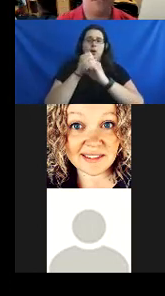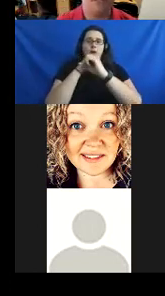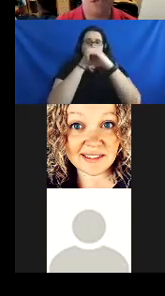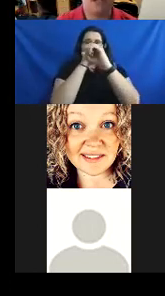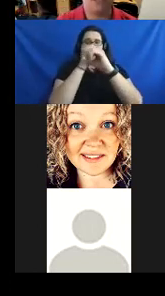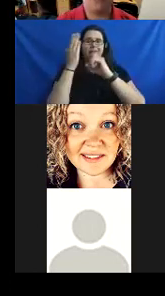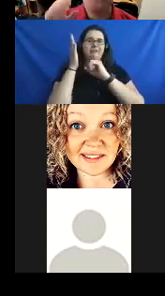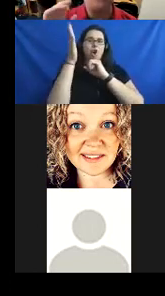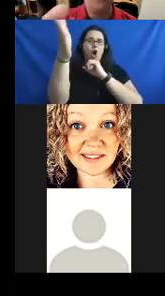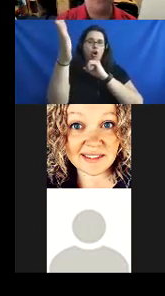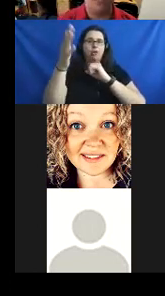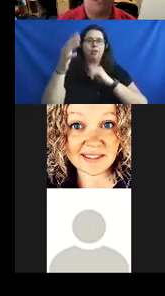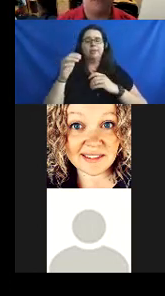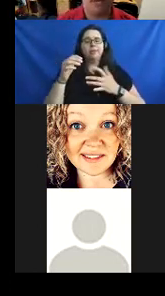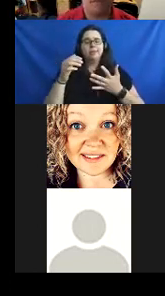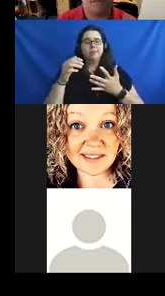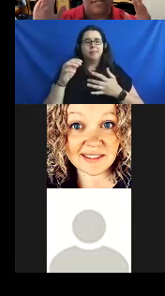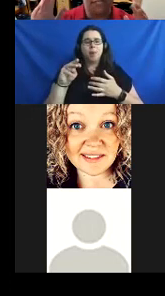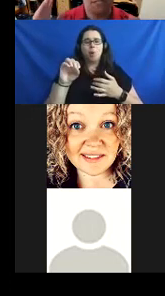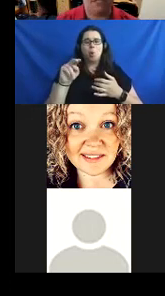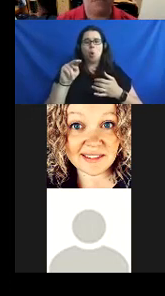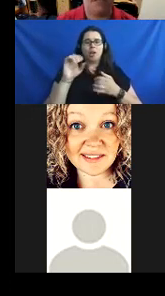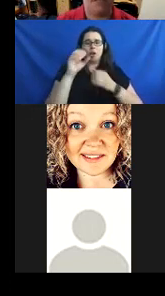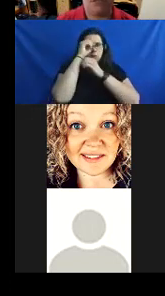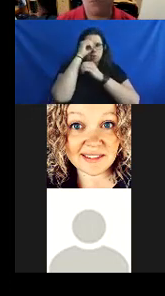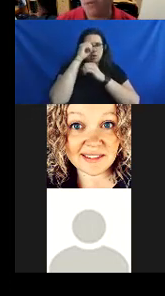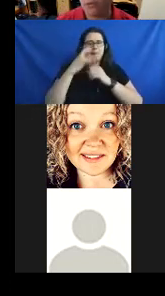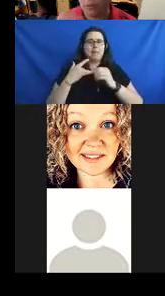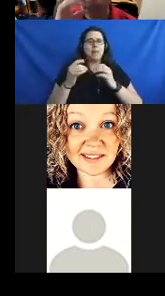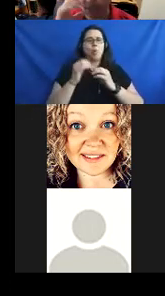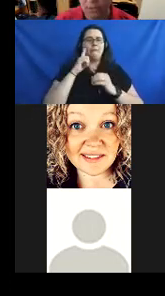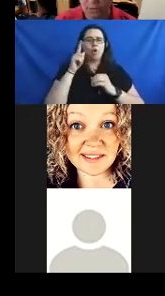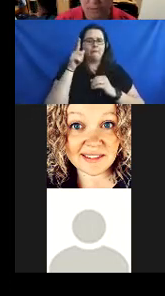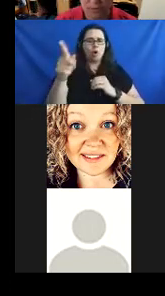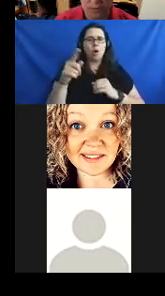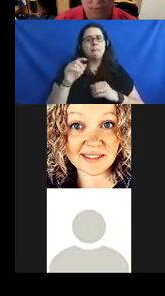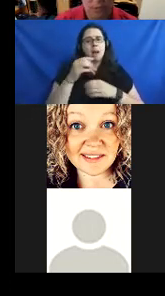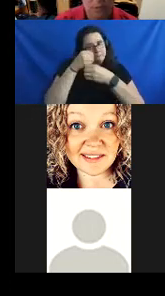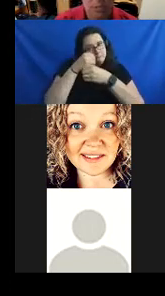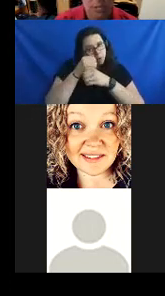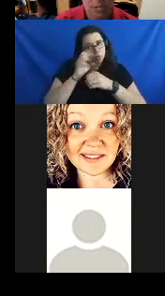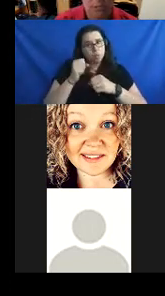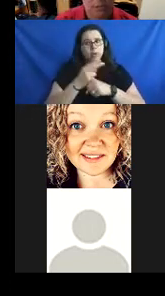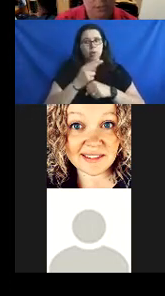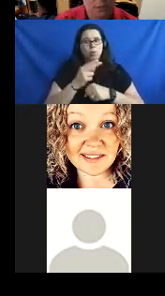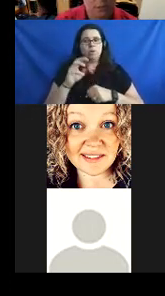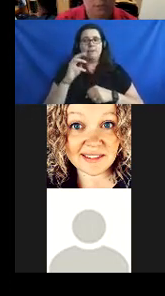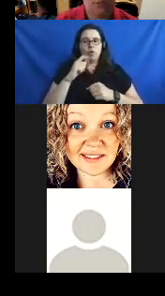TYPICALLY MONOCULARS ARE USED FOR MAGNIFY AT A DISTANCE, BUT THERE ARE ALSO MICROSCOPES THAT CAN ENLARGE WHAT IS RIGHT